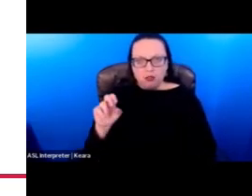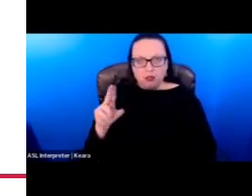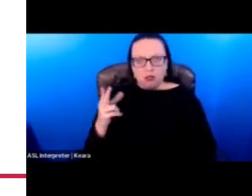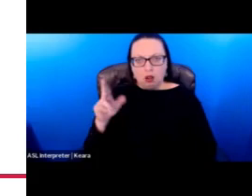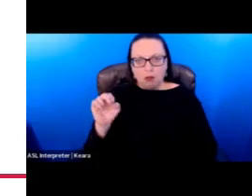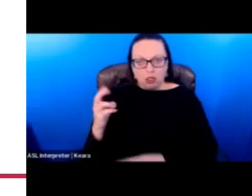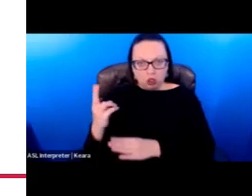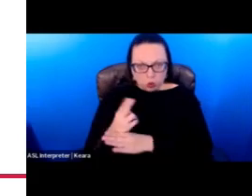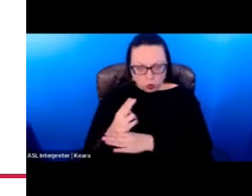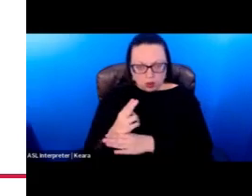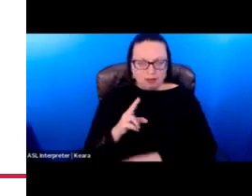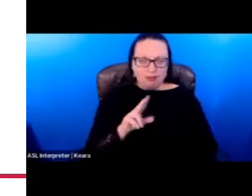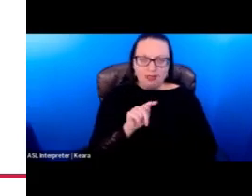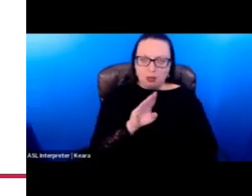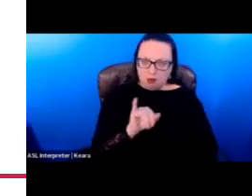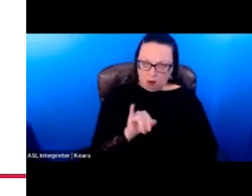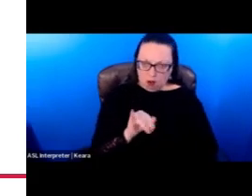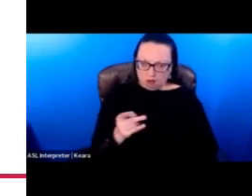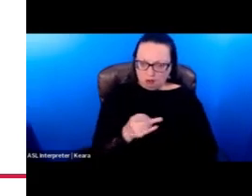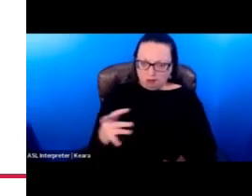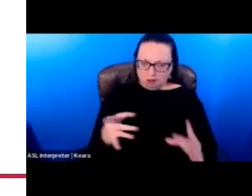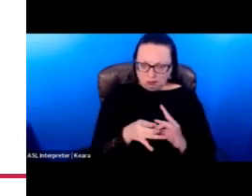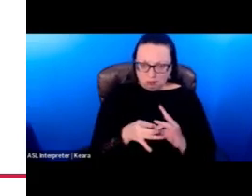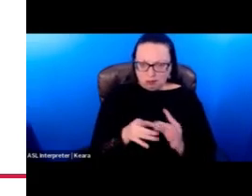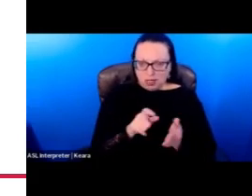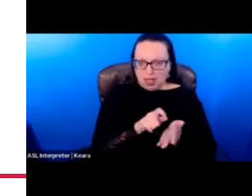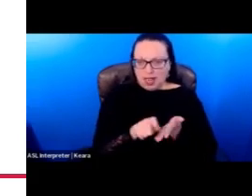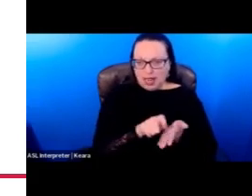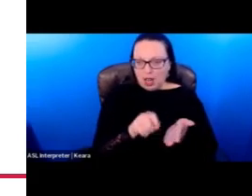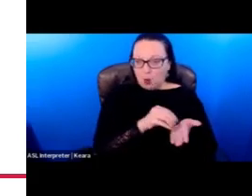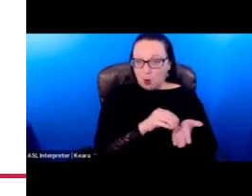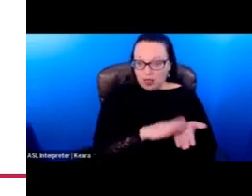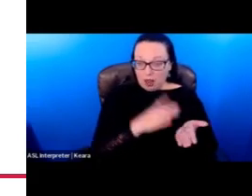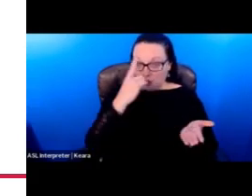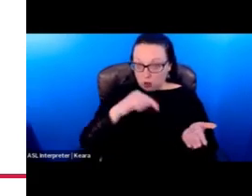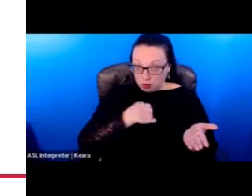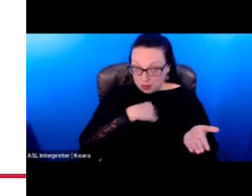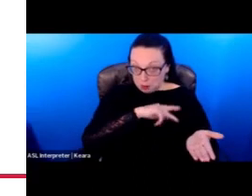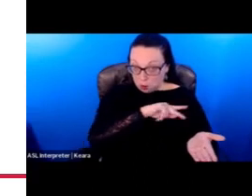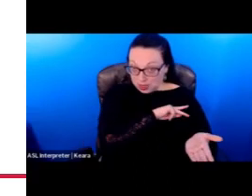how I wrote down. For me personally, drinking didn't help